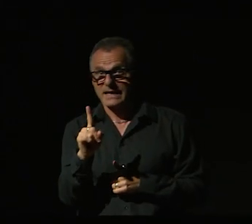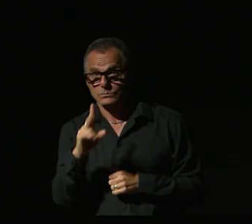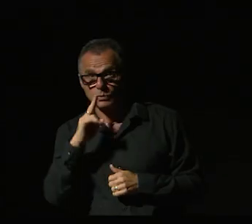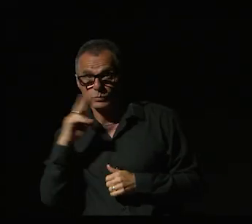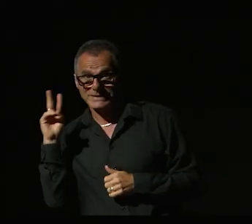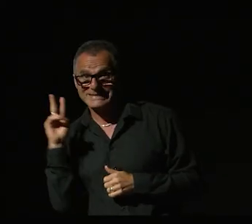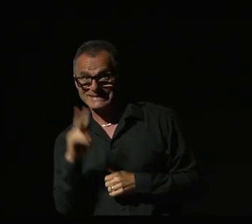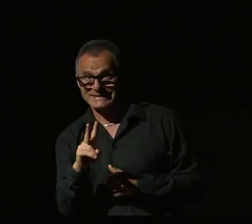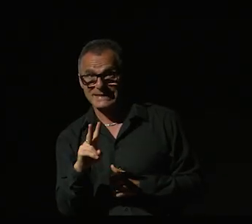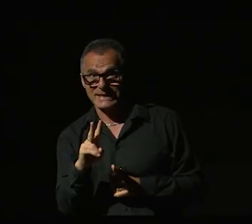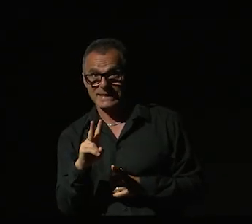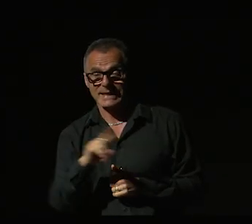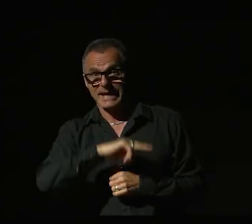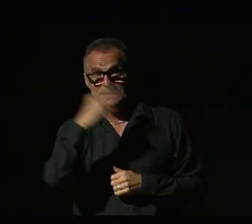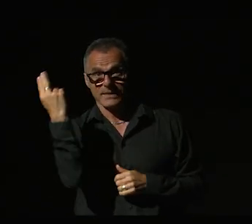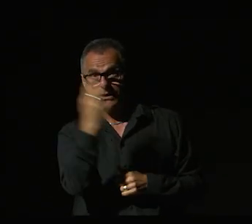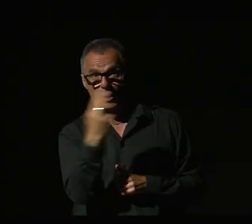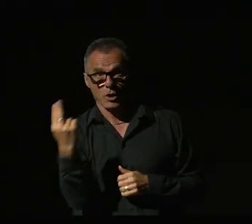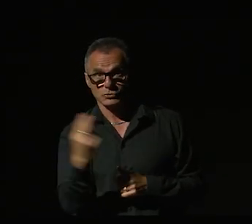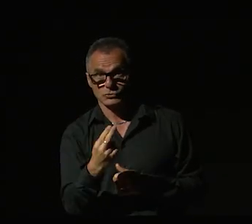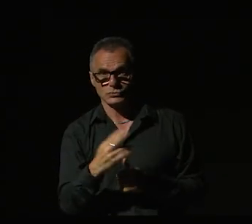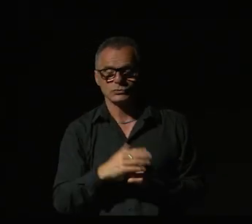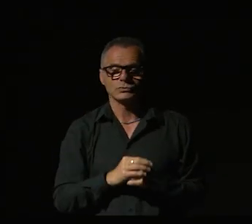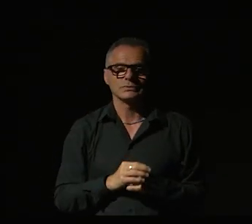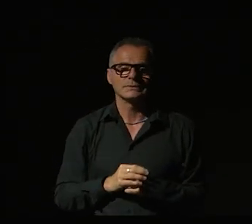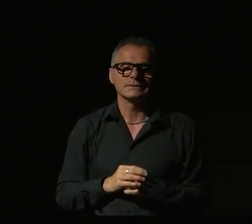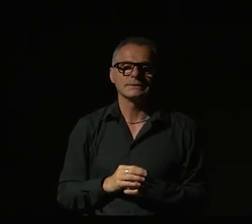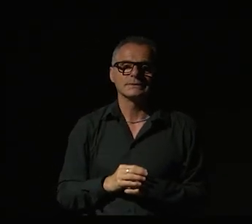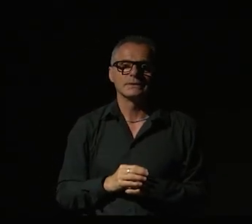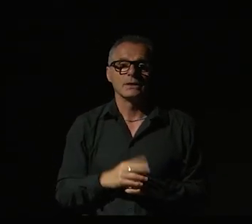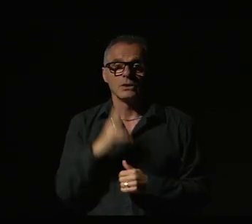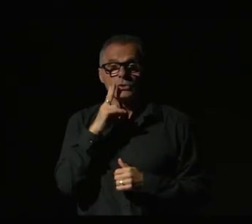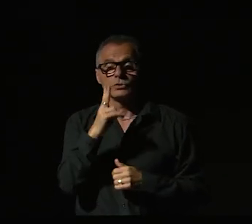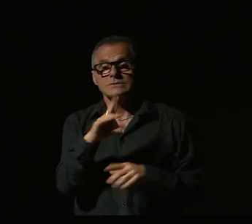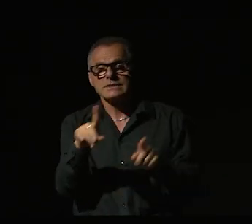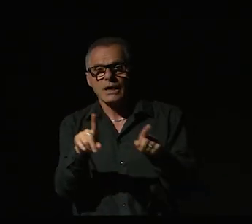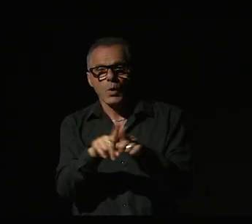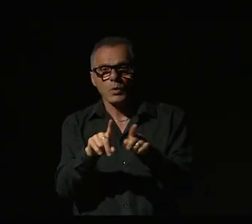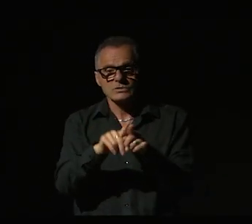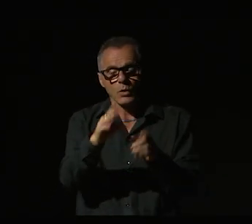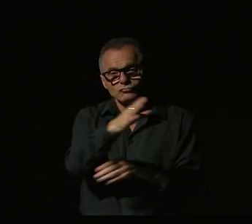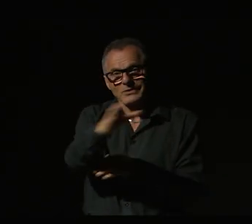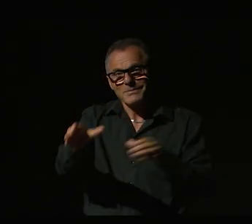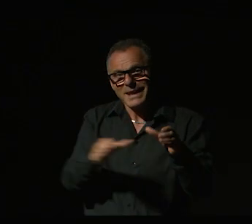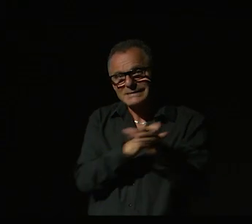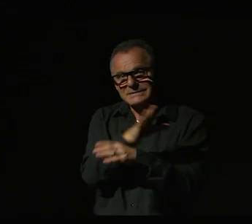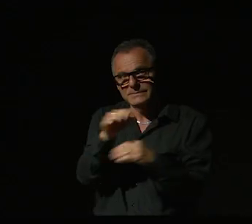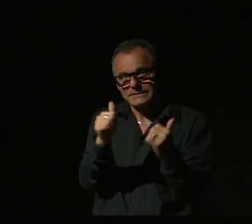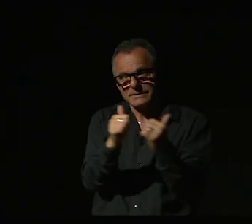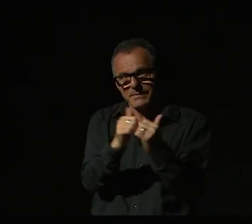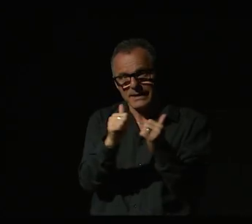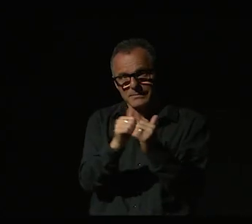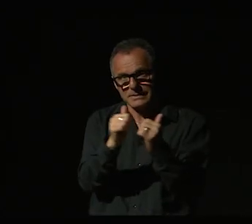in the cartoon of 'Cephalus and Aurora'. And we do see also, where certain replacement papers, for example in the upper right corner